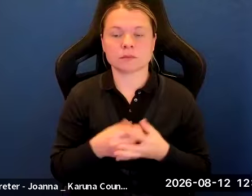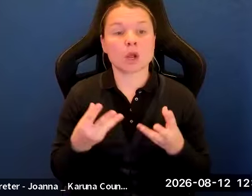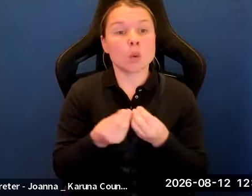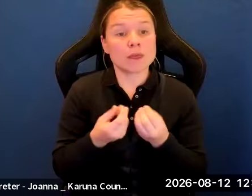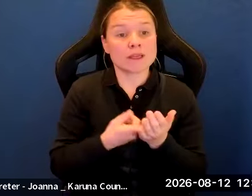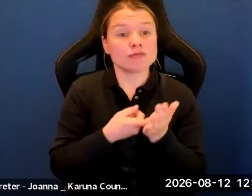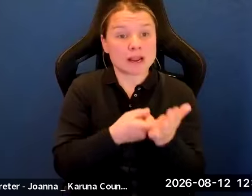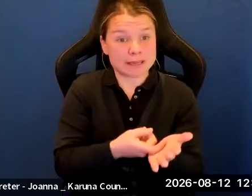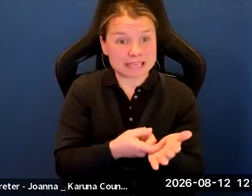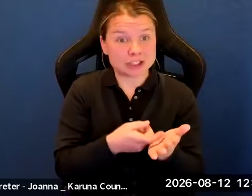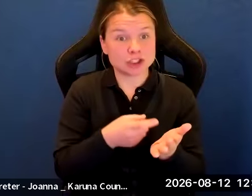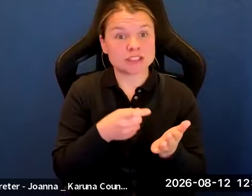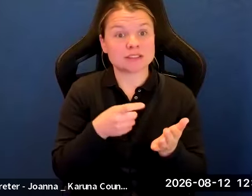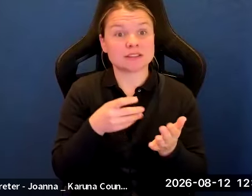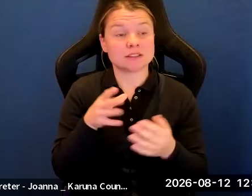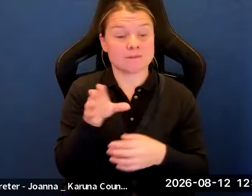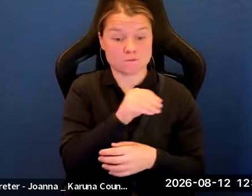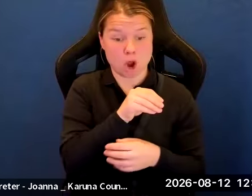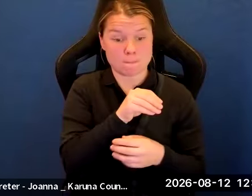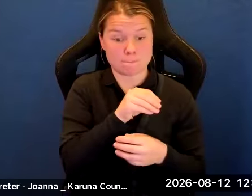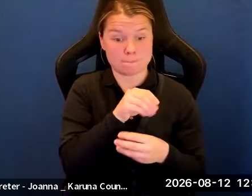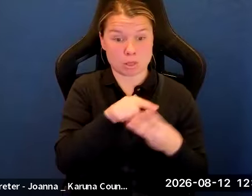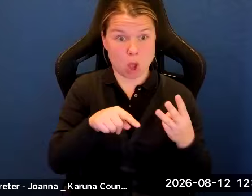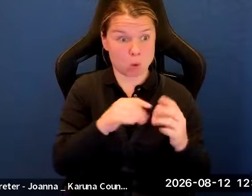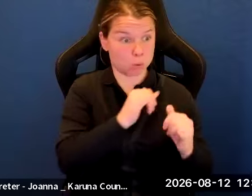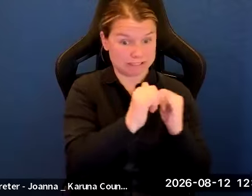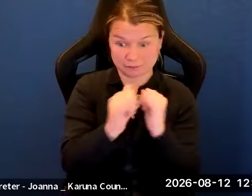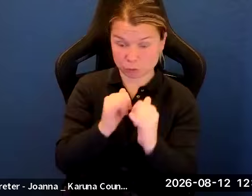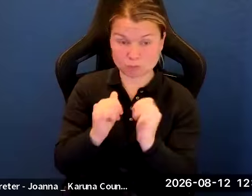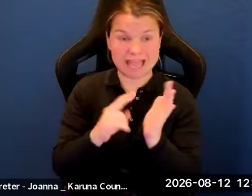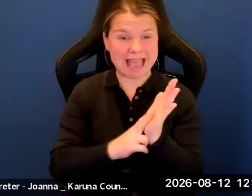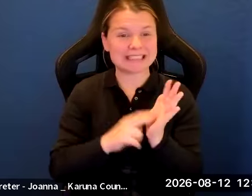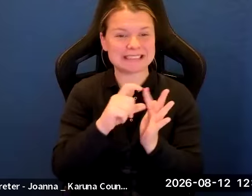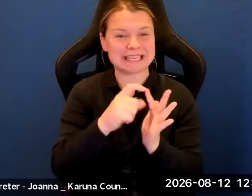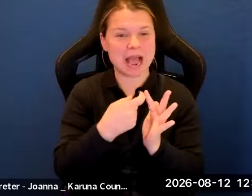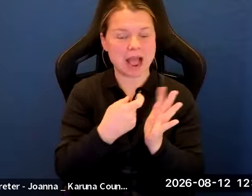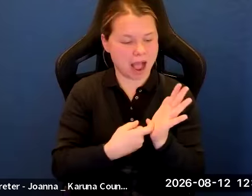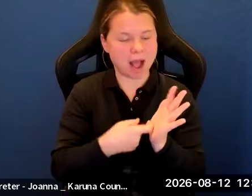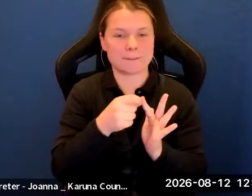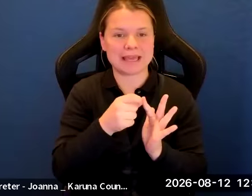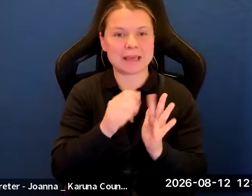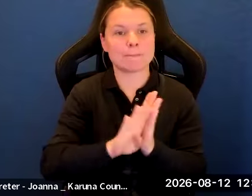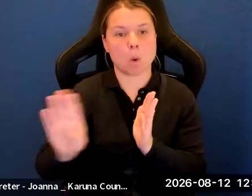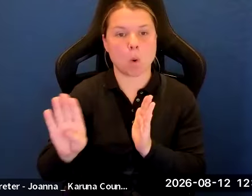attend an online interview